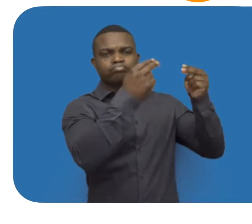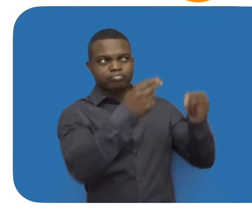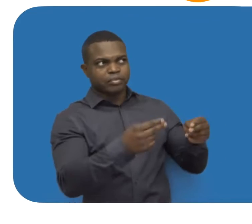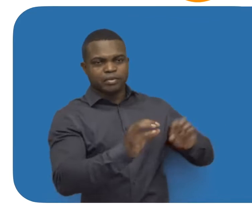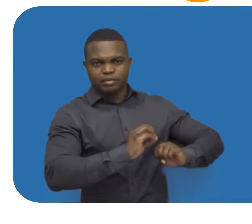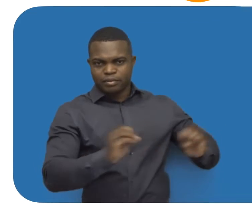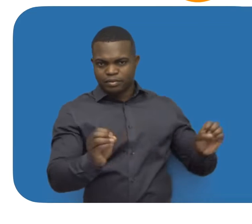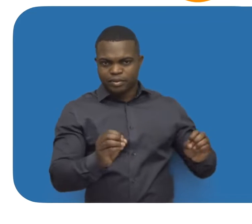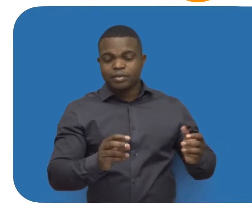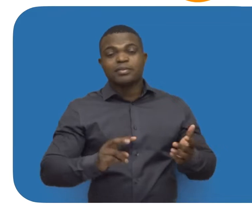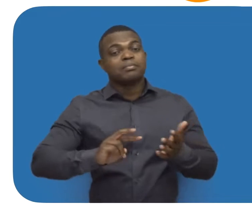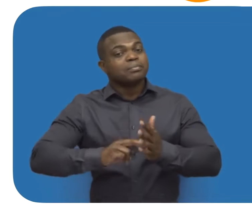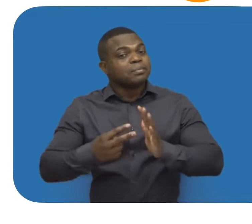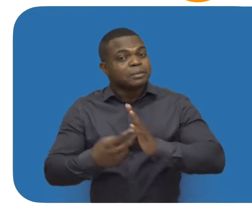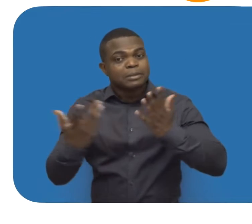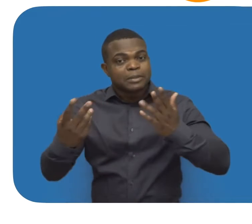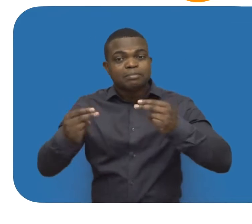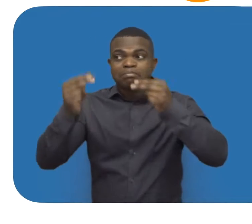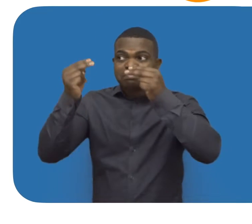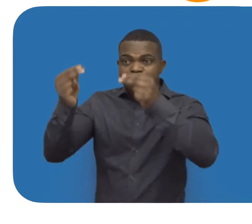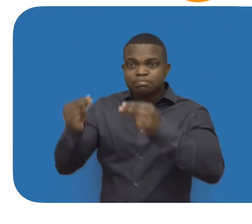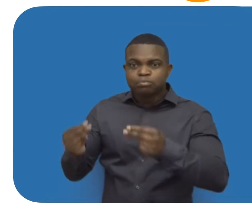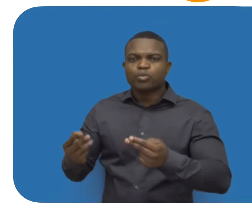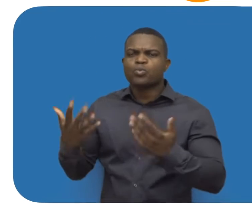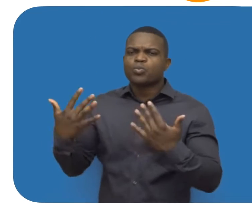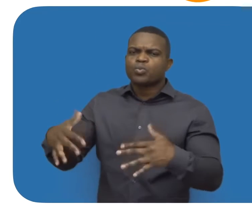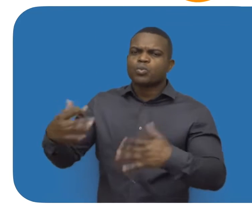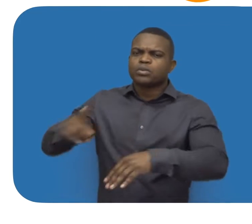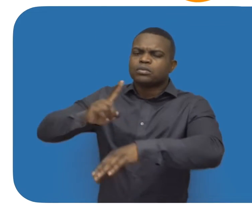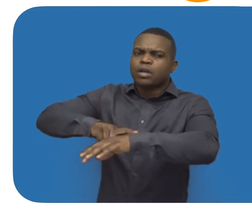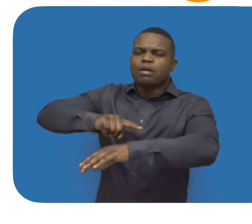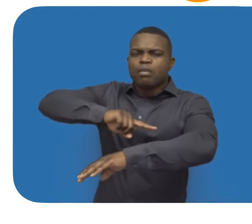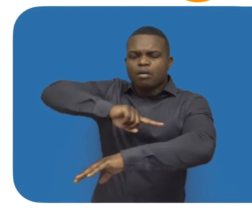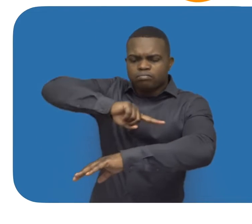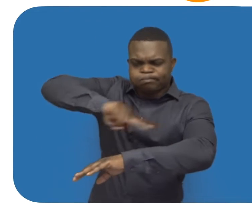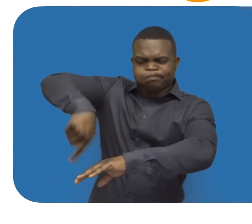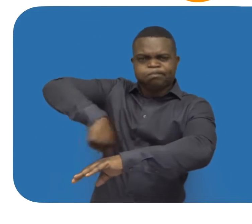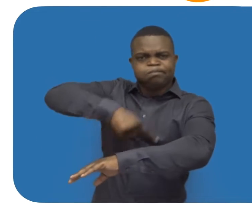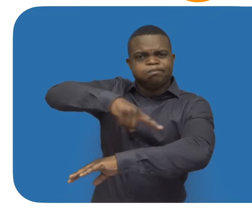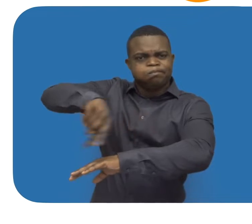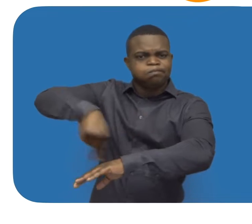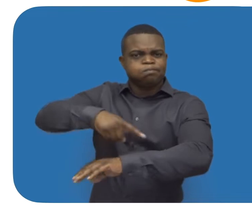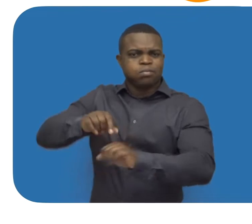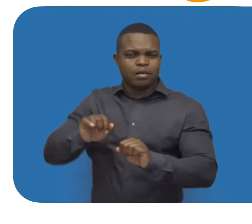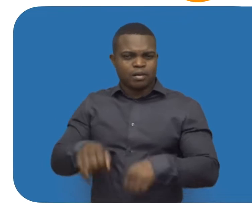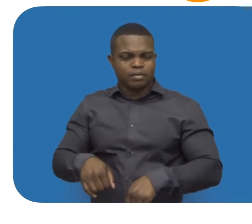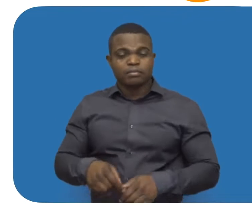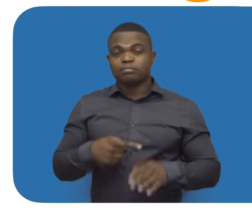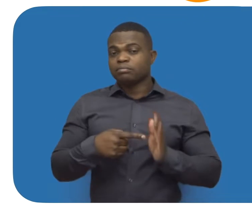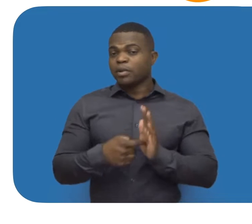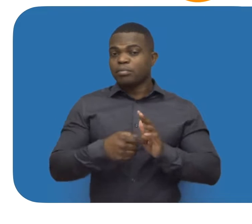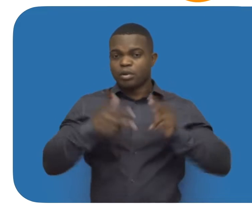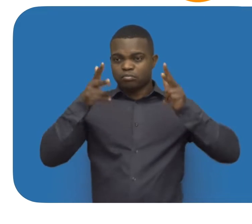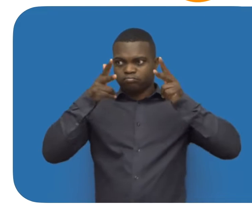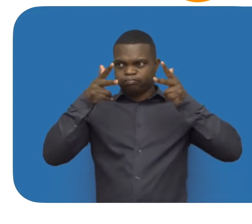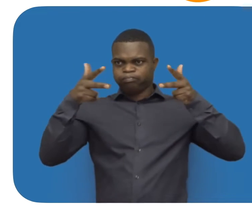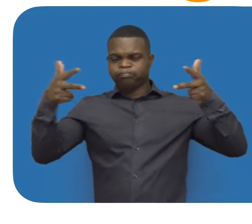Annotating signed utterances properly is a very time-consuming process. One hour of recording needs about